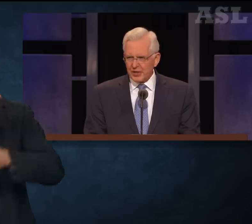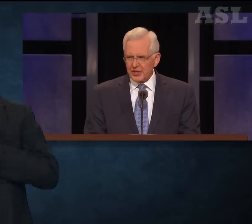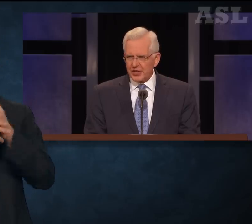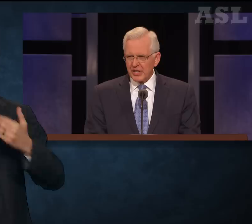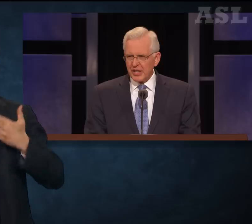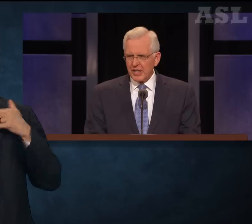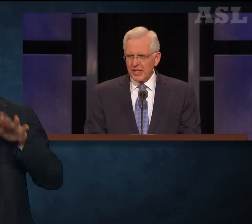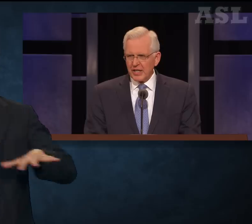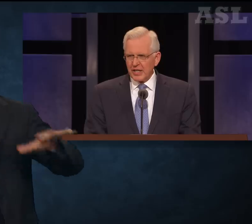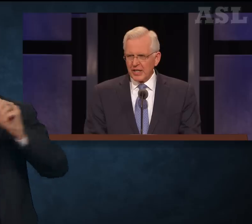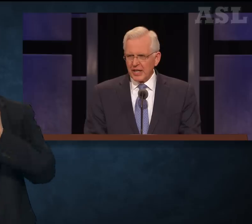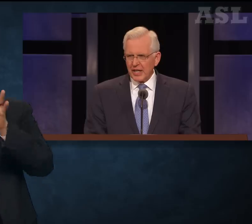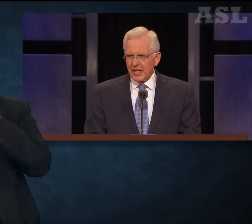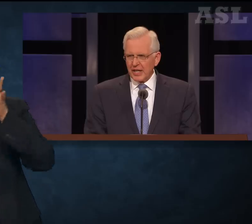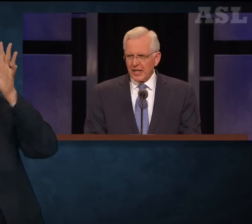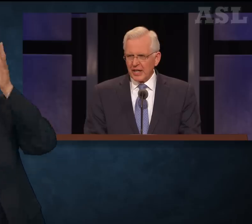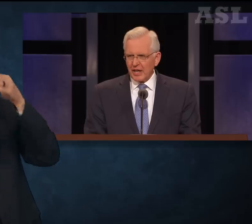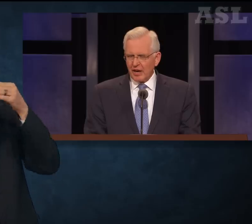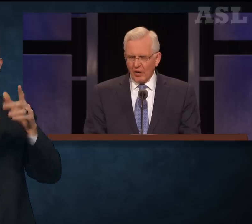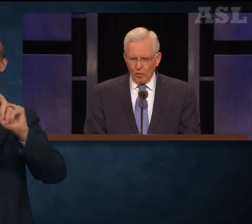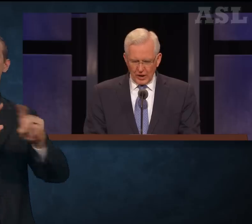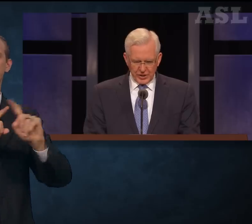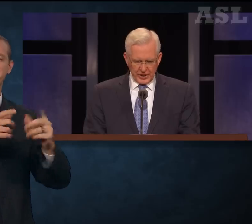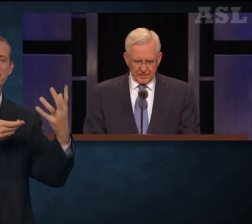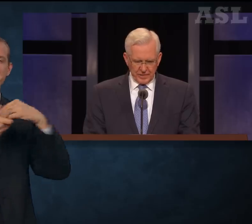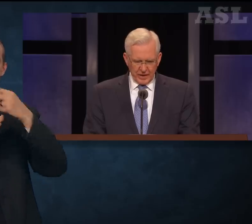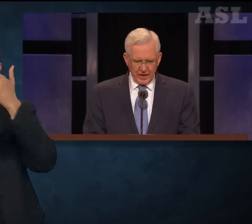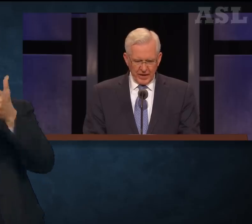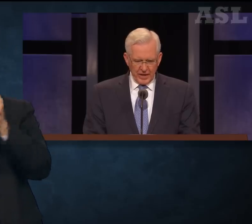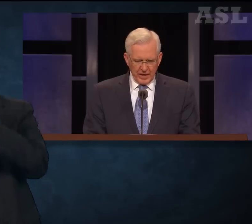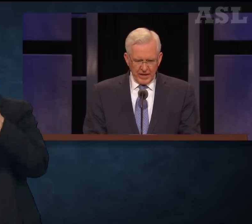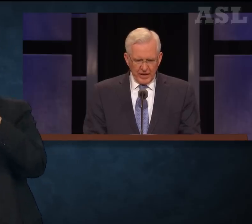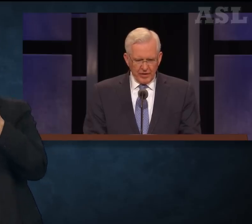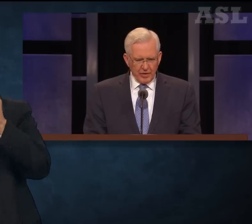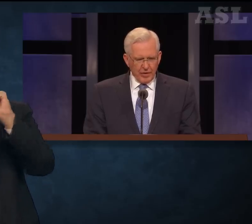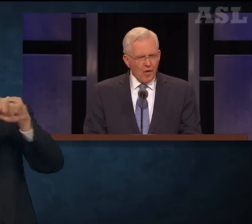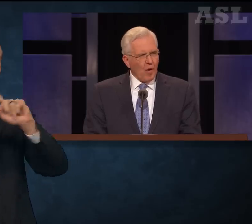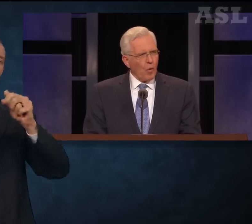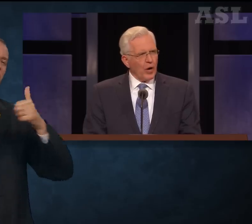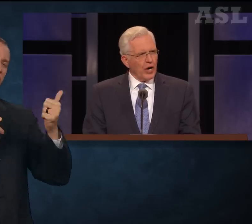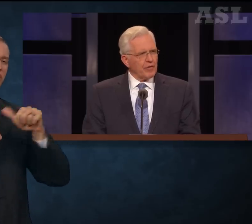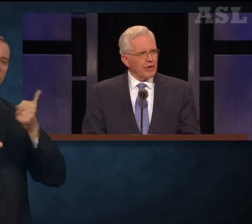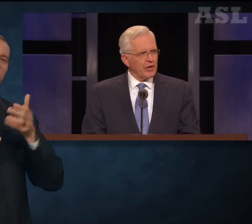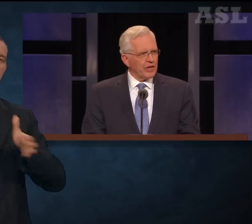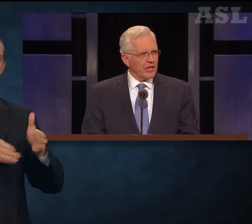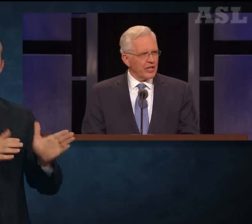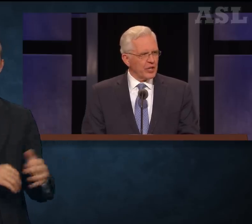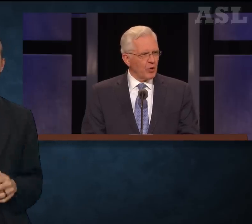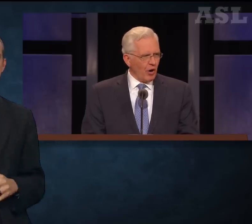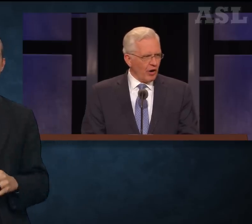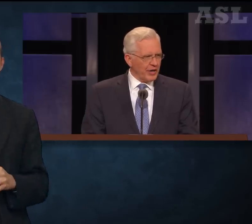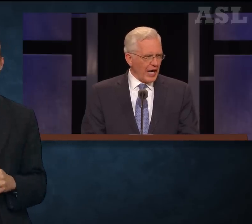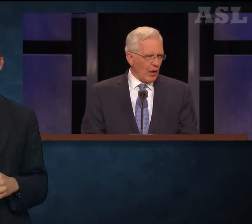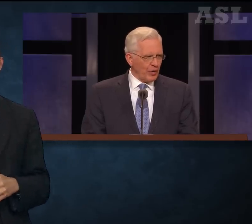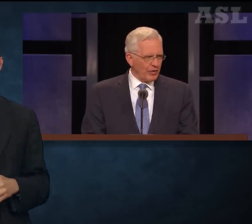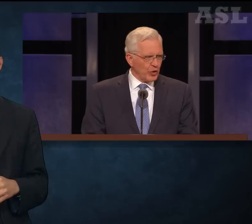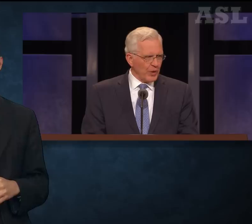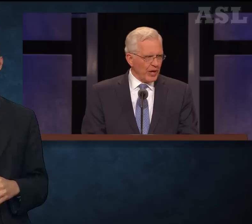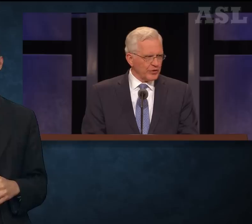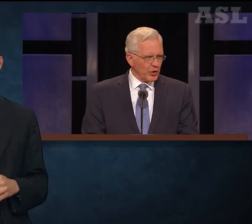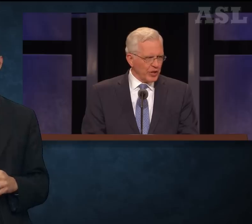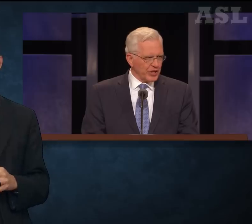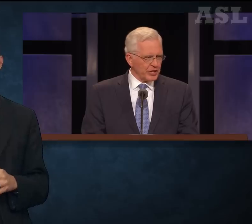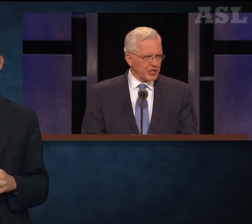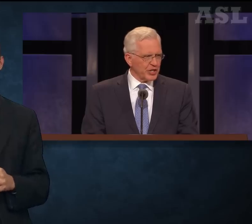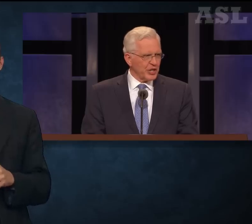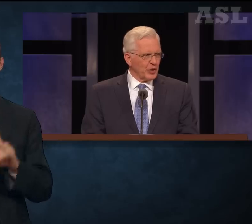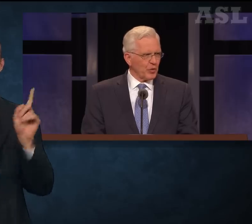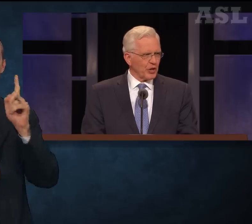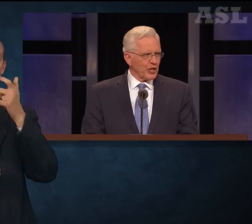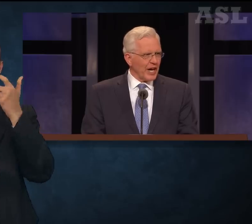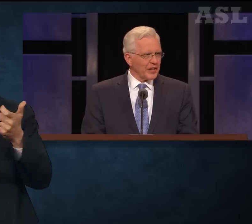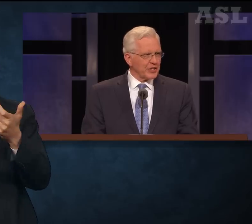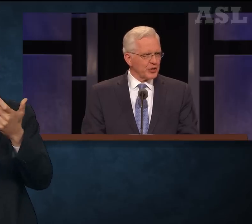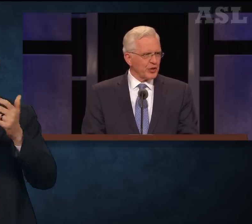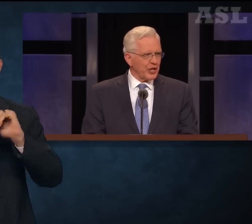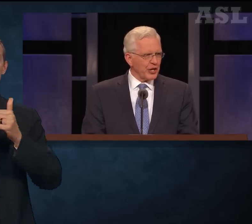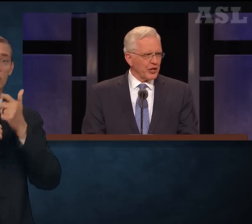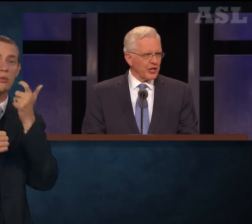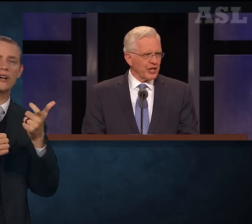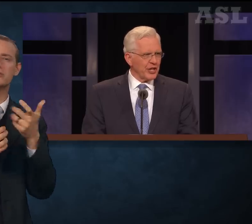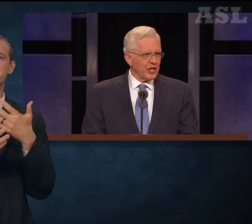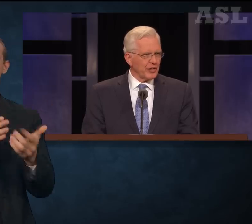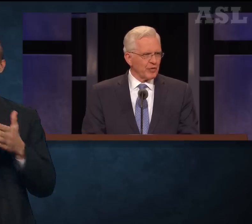WITH THEIR PARENTS AND